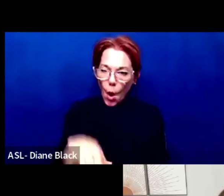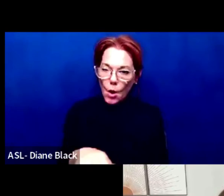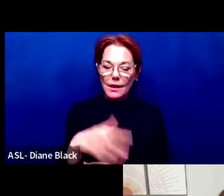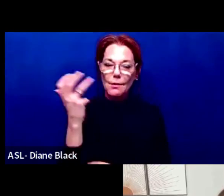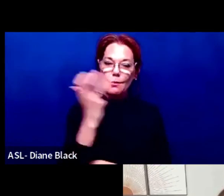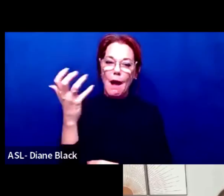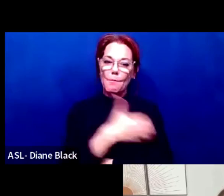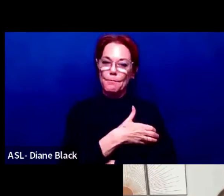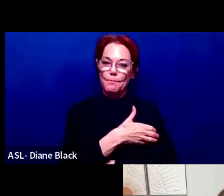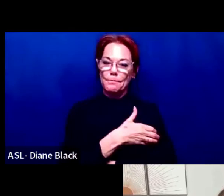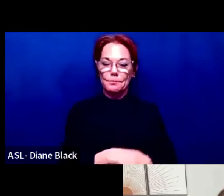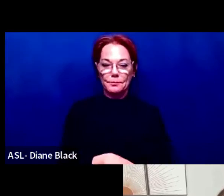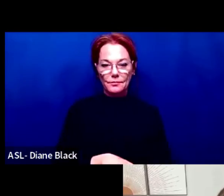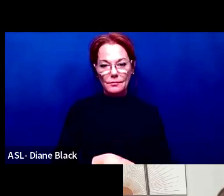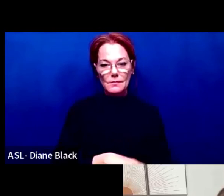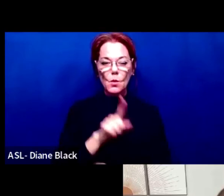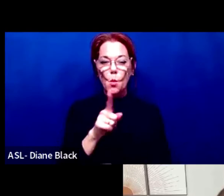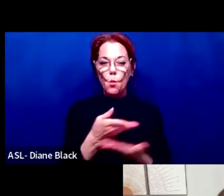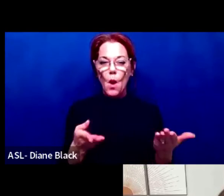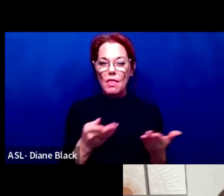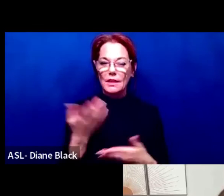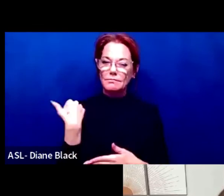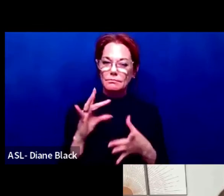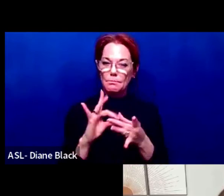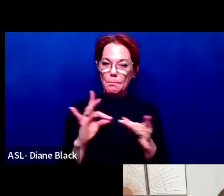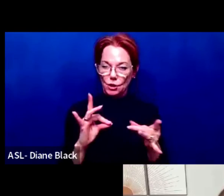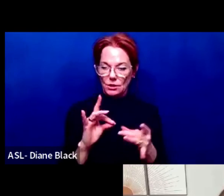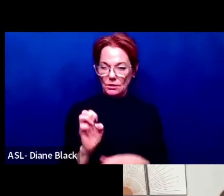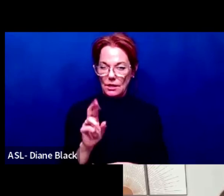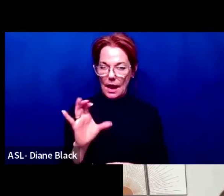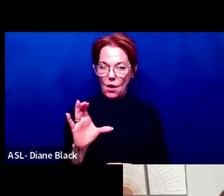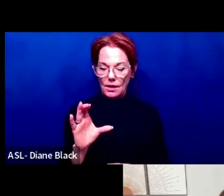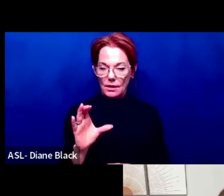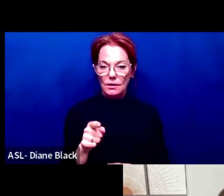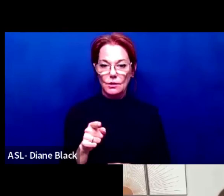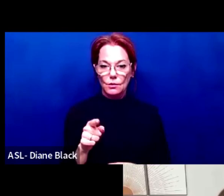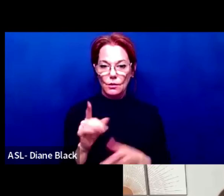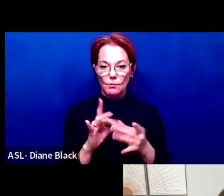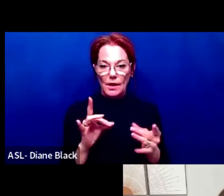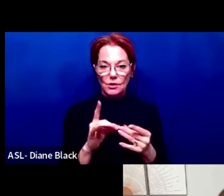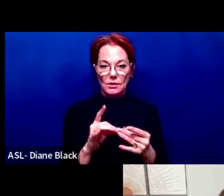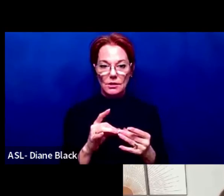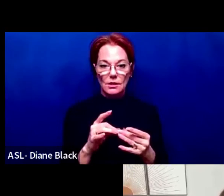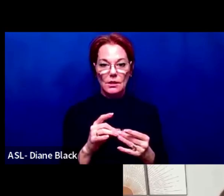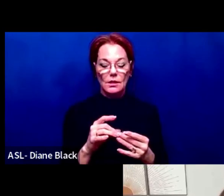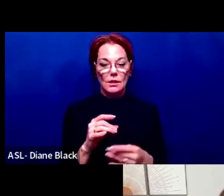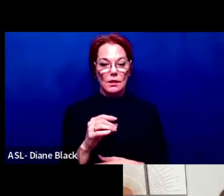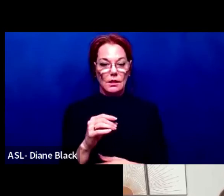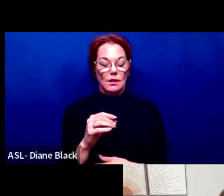I, you know, one of the things you mentioned earlier, Eric was experienced in crisis. And I heard Mary talk about the